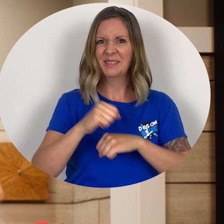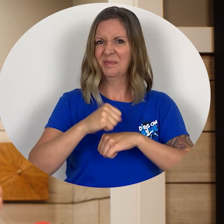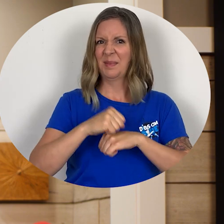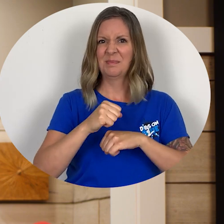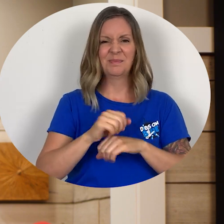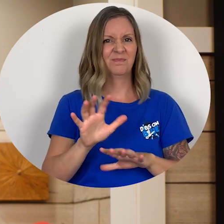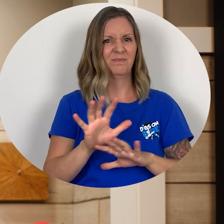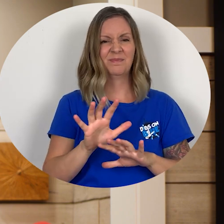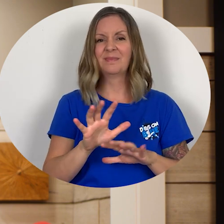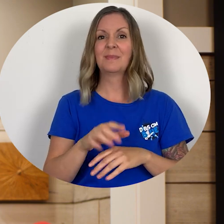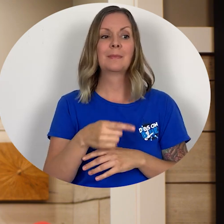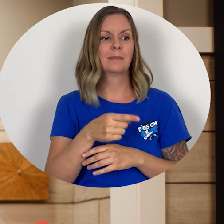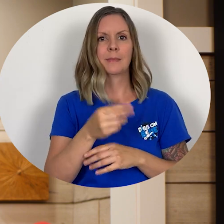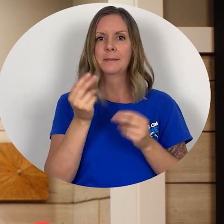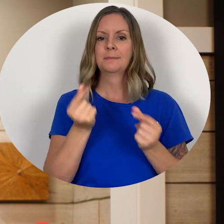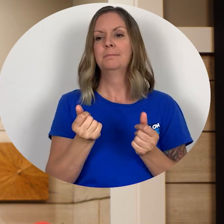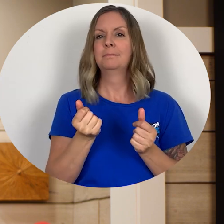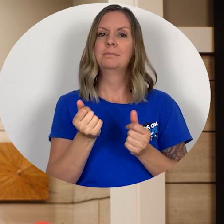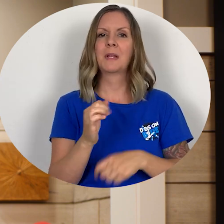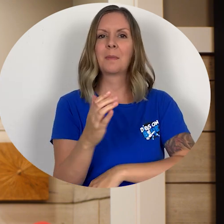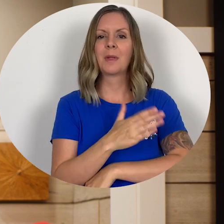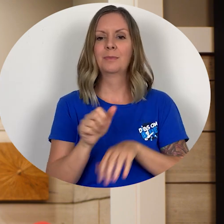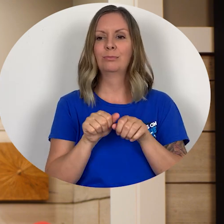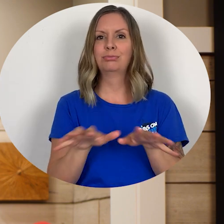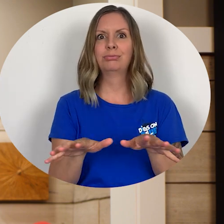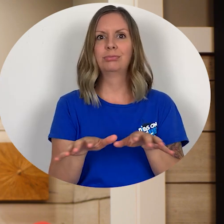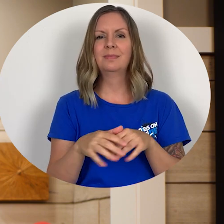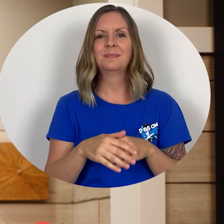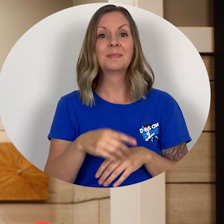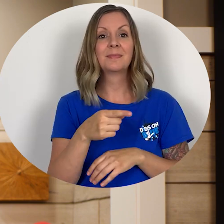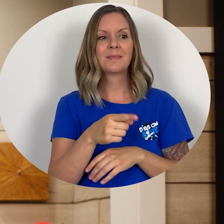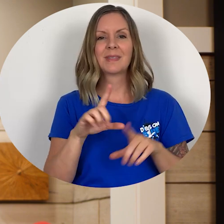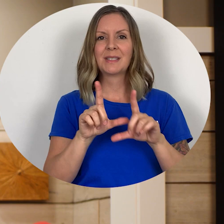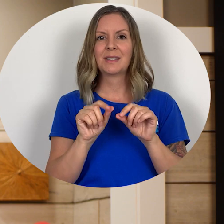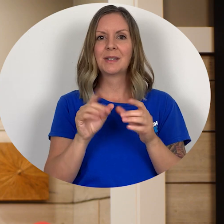with a SNAP of his fingers. Thanos will play cards that represent the Infinity Stones as